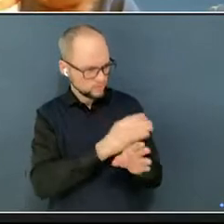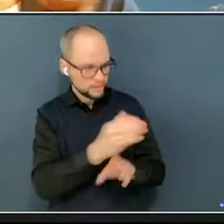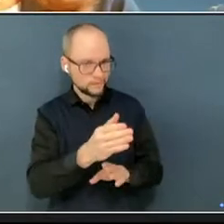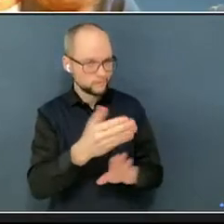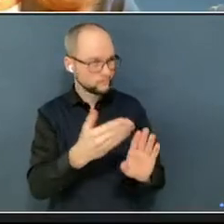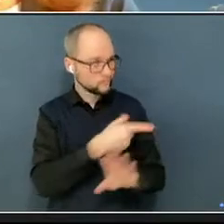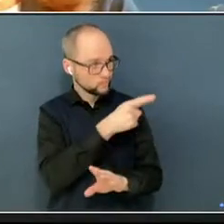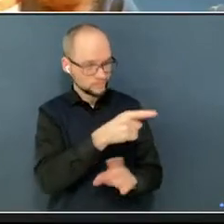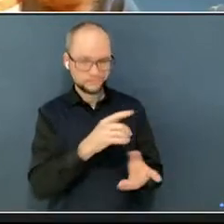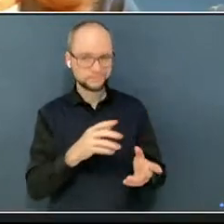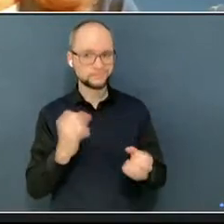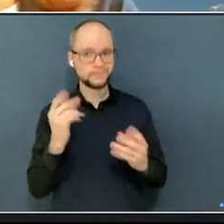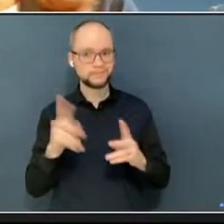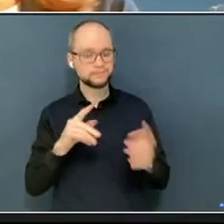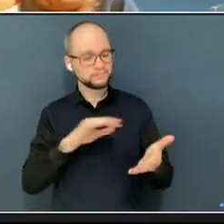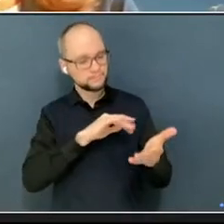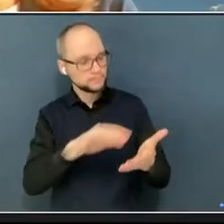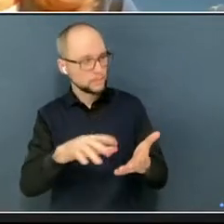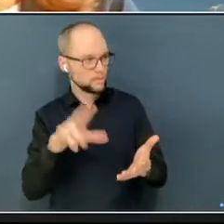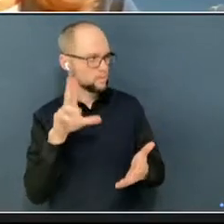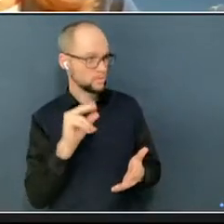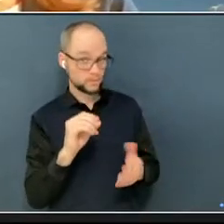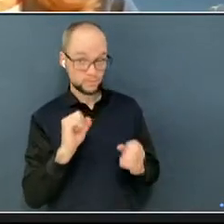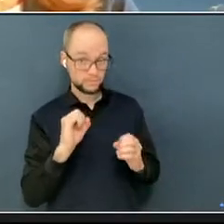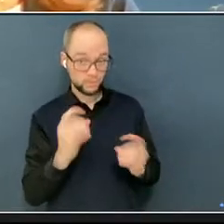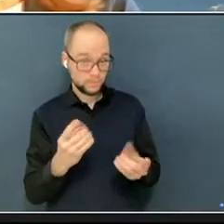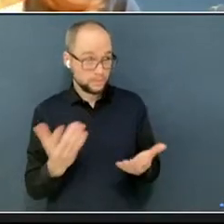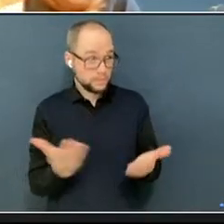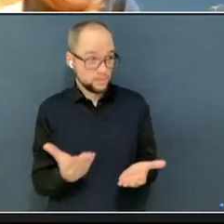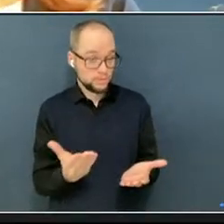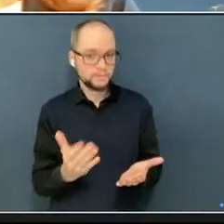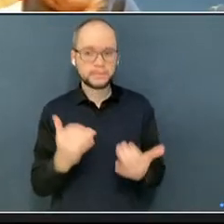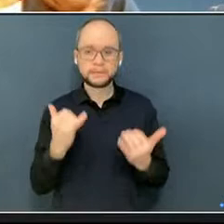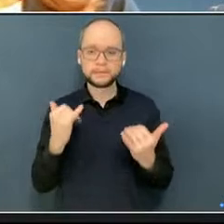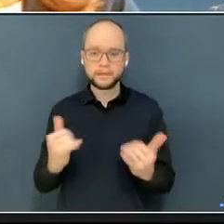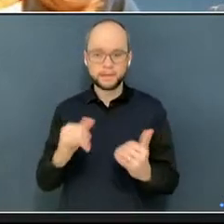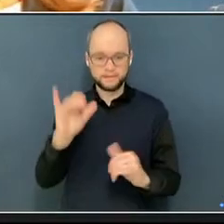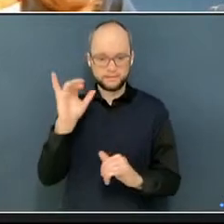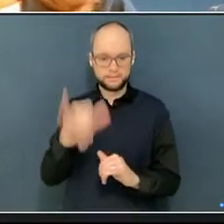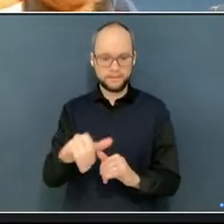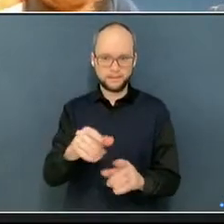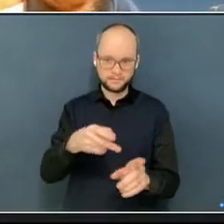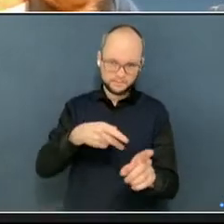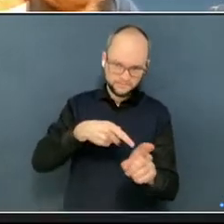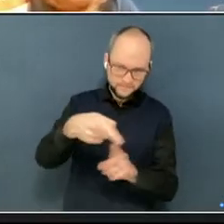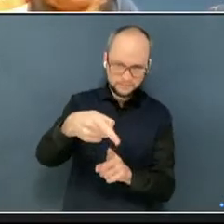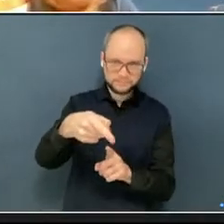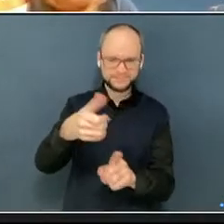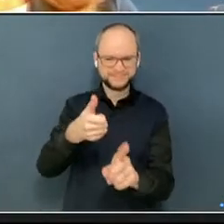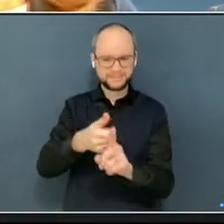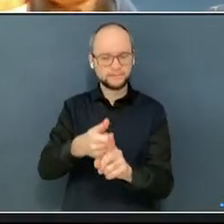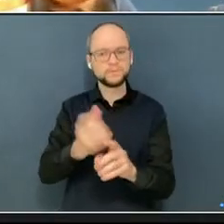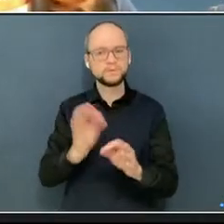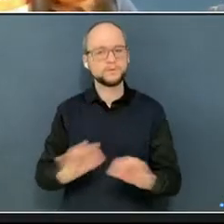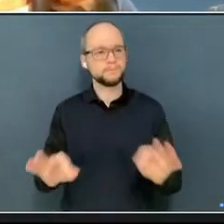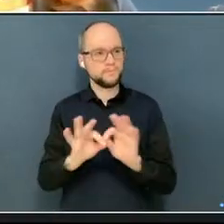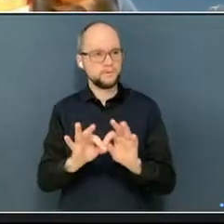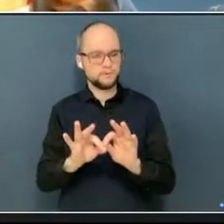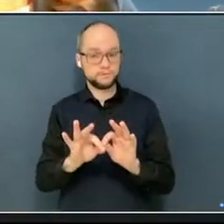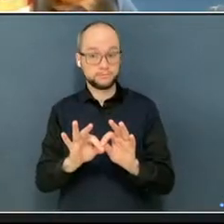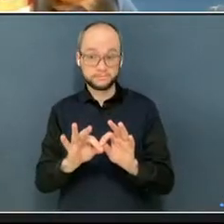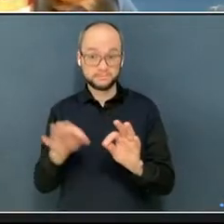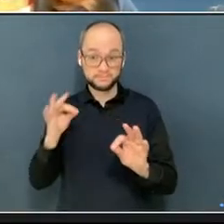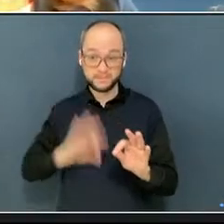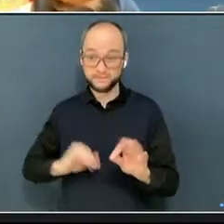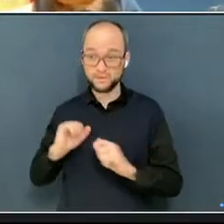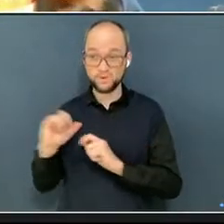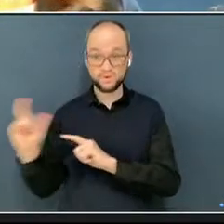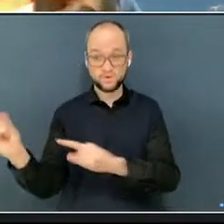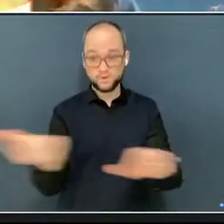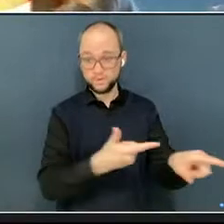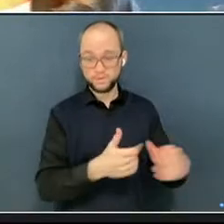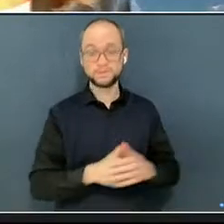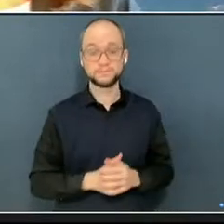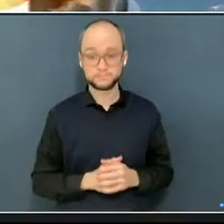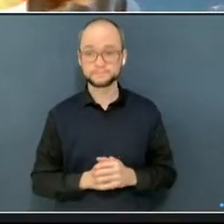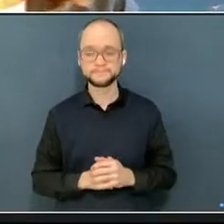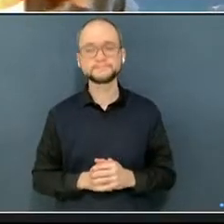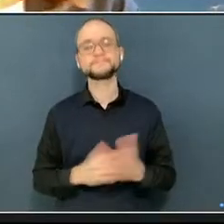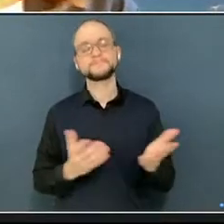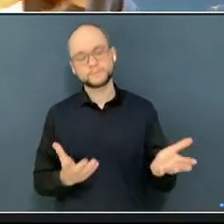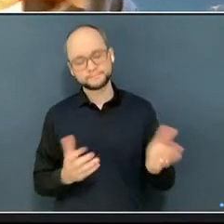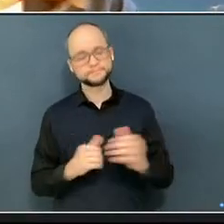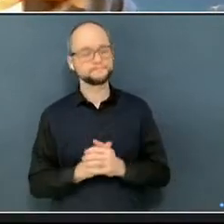do and now is an important profession for all of us. So you have touched on this a number